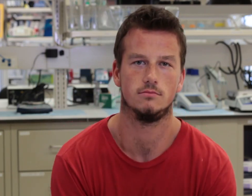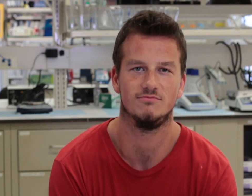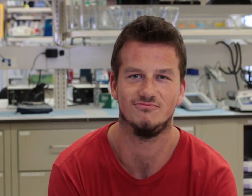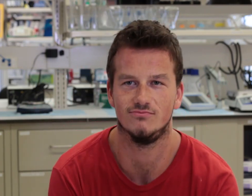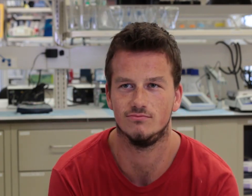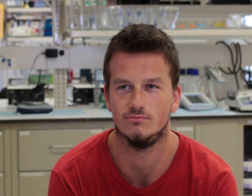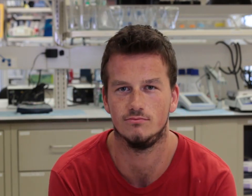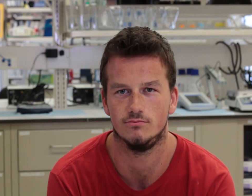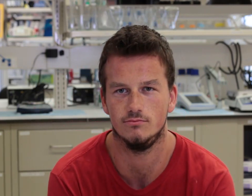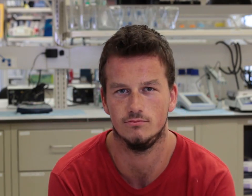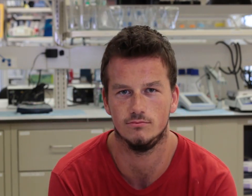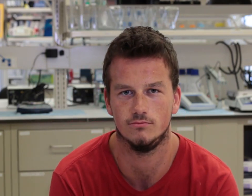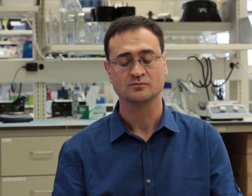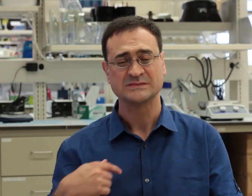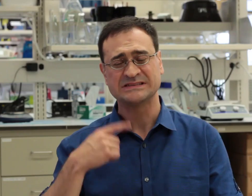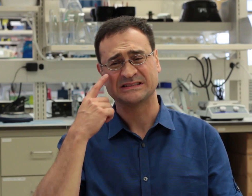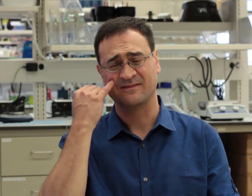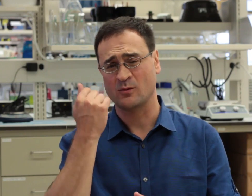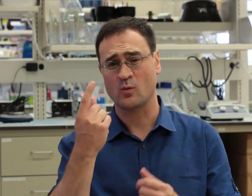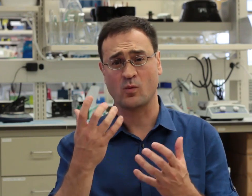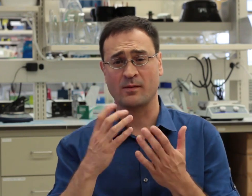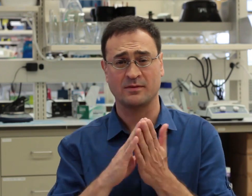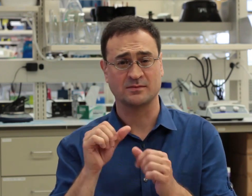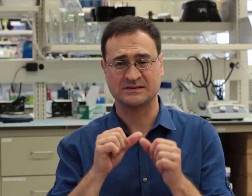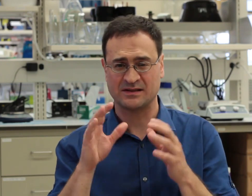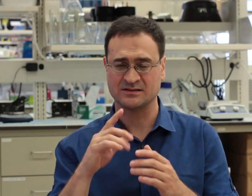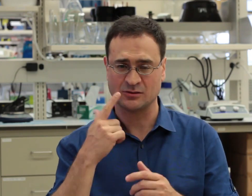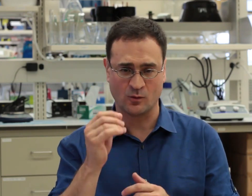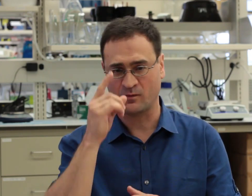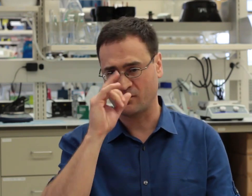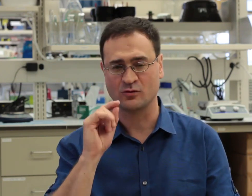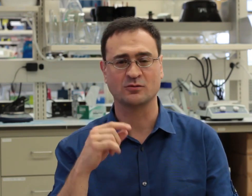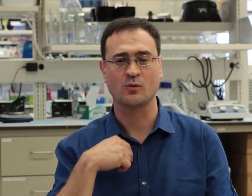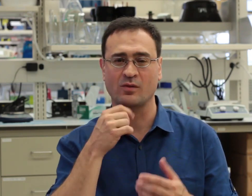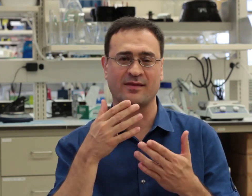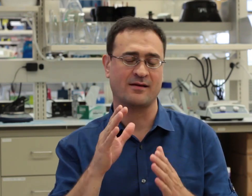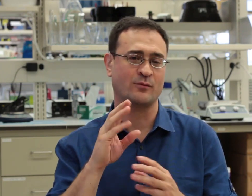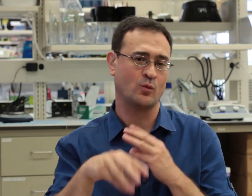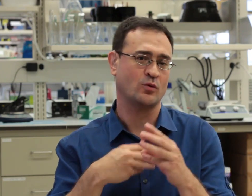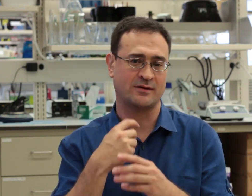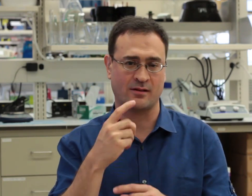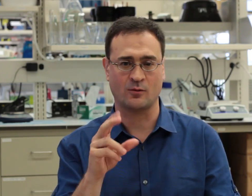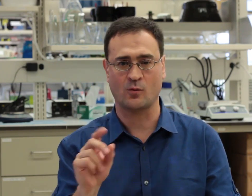and to keep on moving and to stay on track. I think if anybody wants to become a scientist, go for it. Don’t allow the world to tell you no.